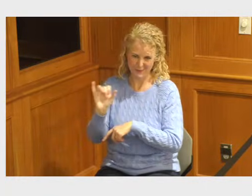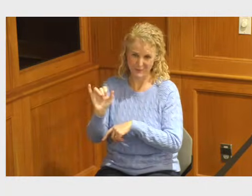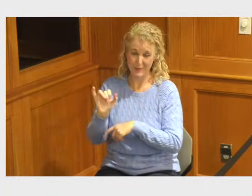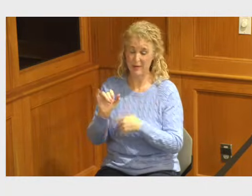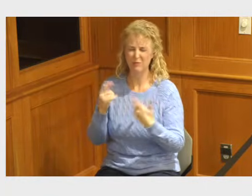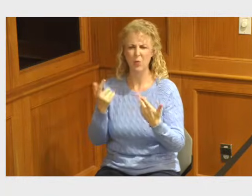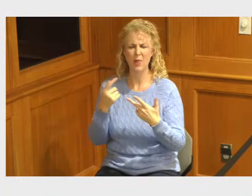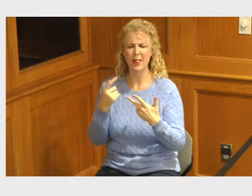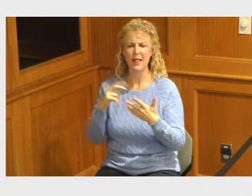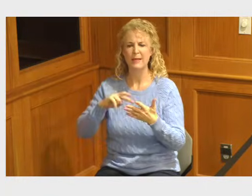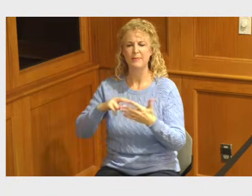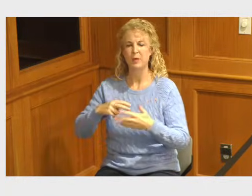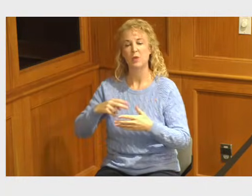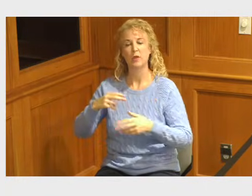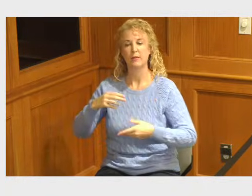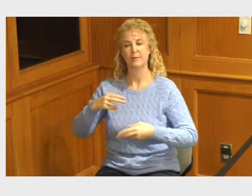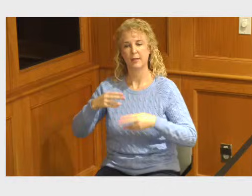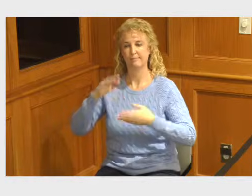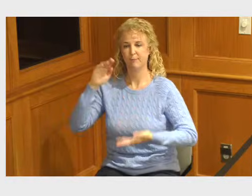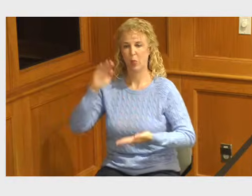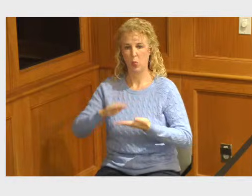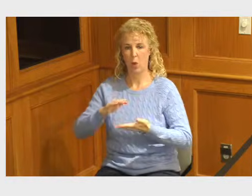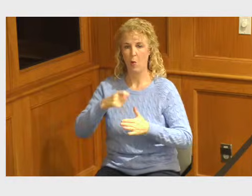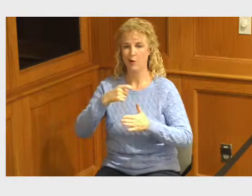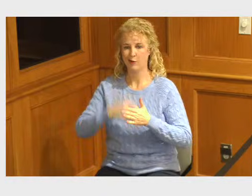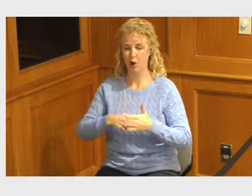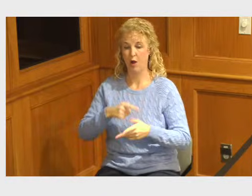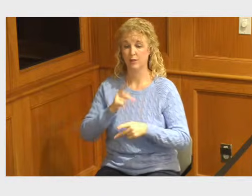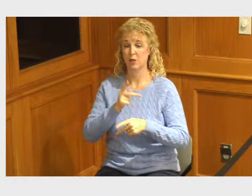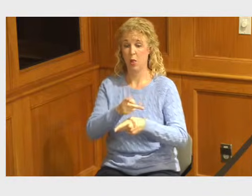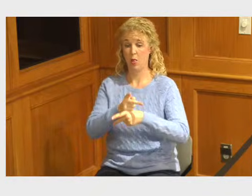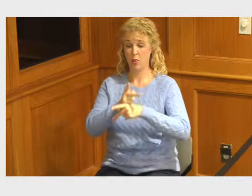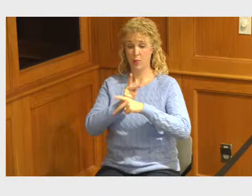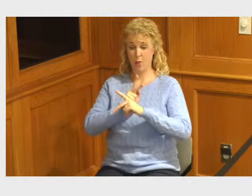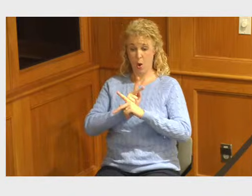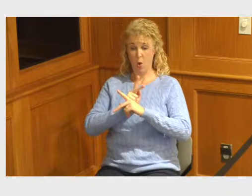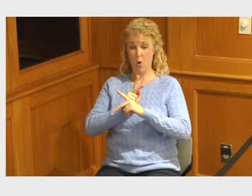very cost low cost loans to us that we then make loans lowcost loans out to the development